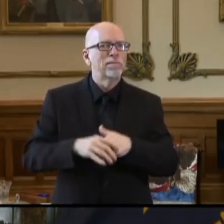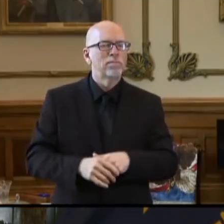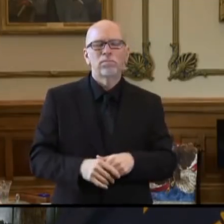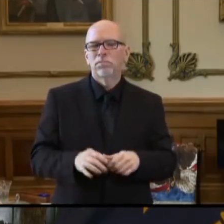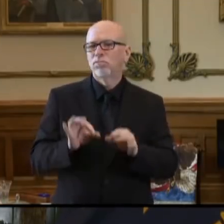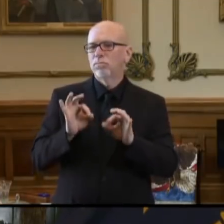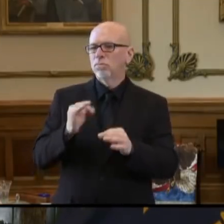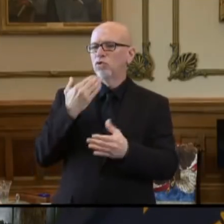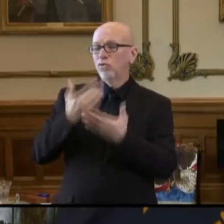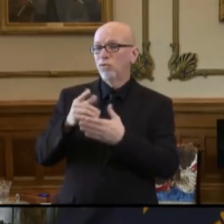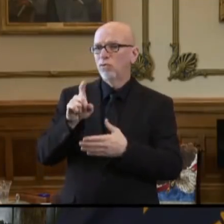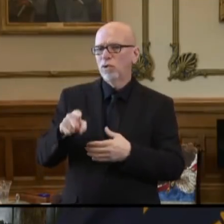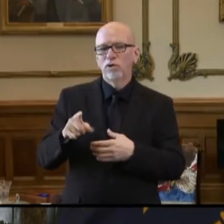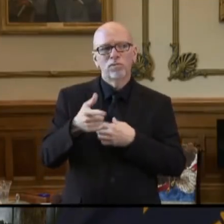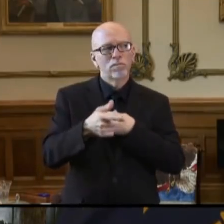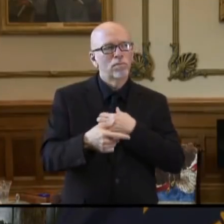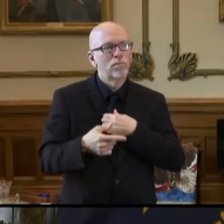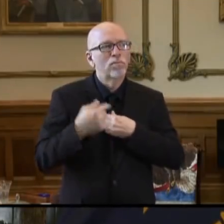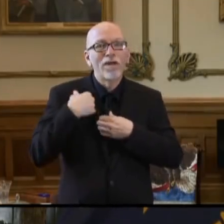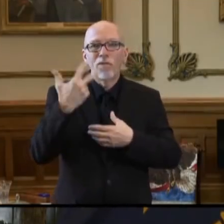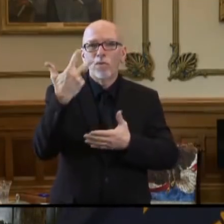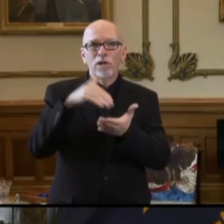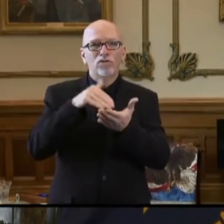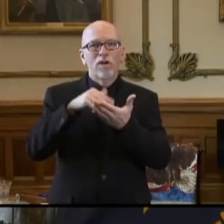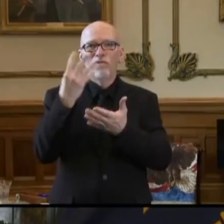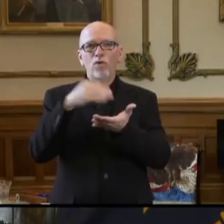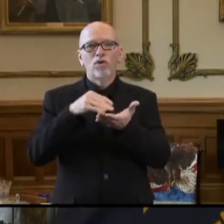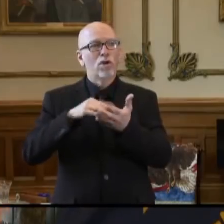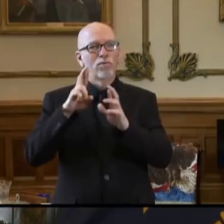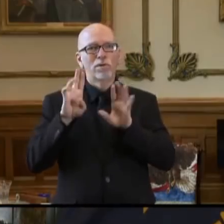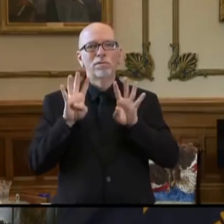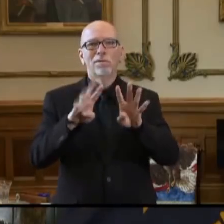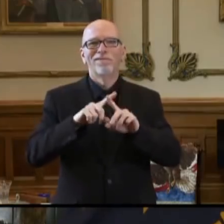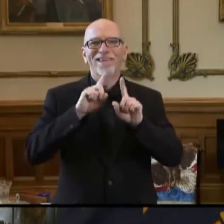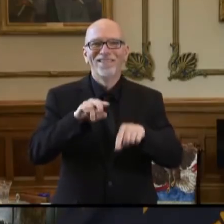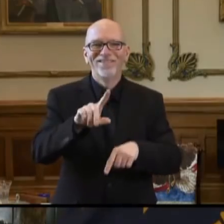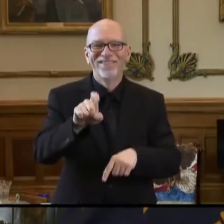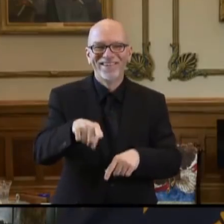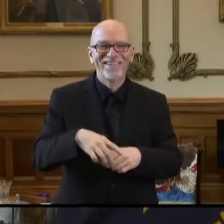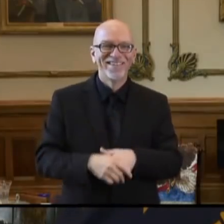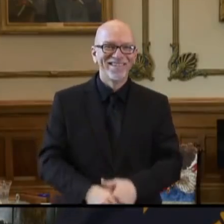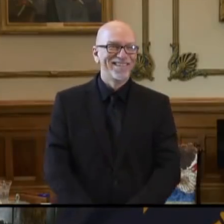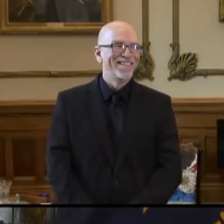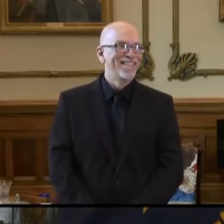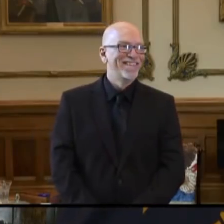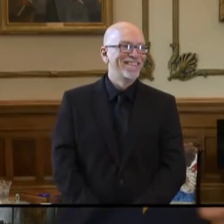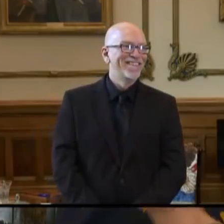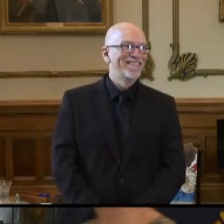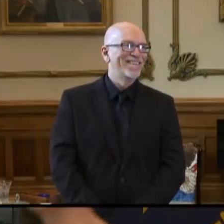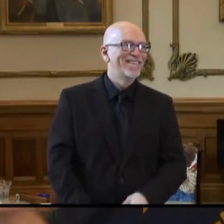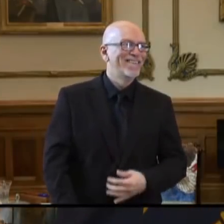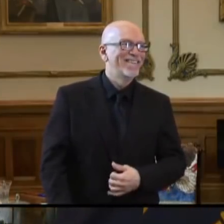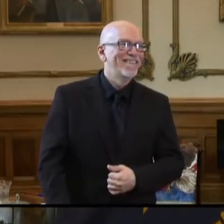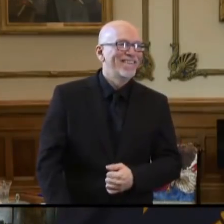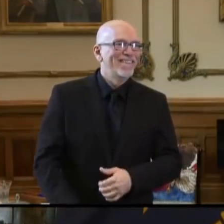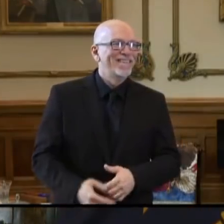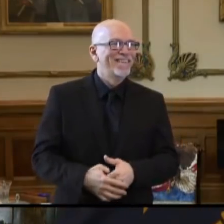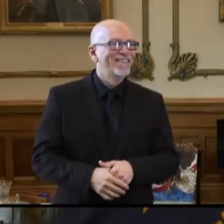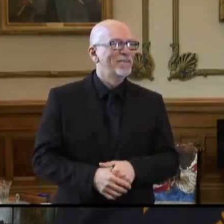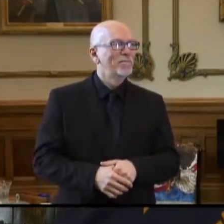WHILE OBSERVING THE SORT OF SAFETY GUIDELINES THAT LICENSING USUALLY PROVIDES? YES, GREAT QUESTION. WE ACTUALLY HAVE THREE DOCTORS